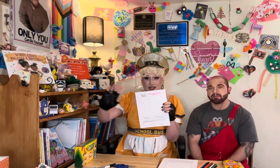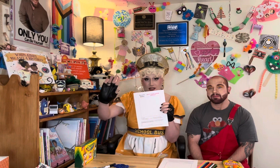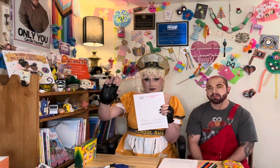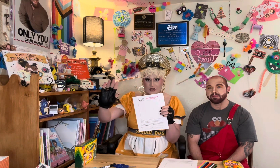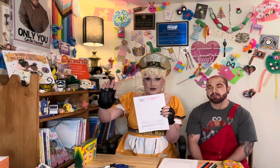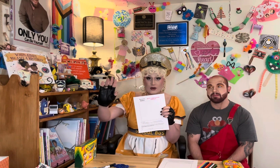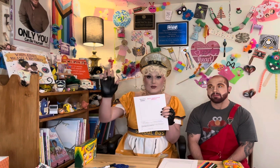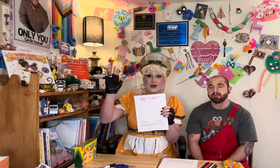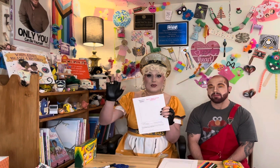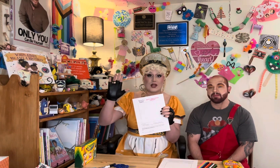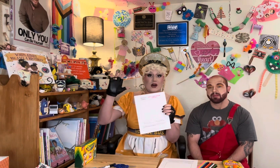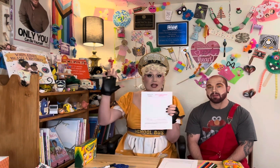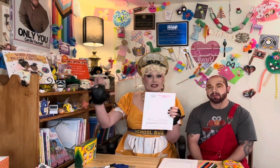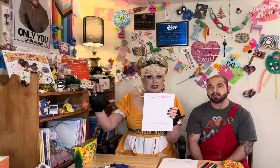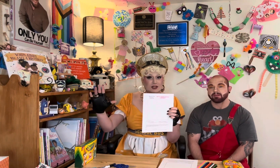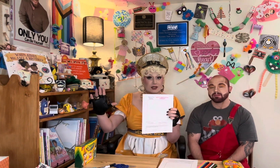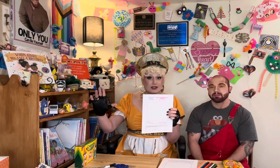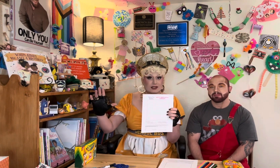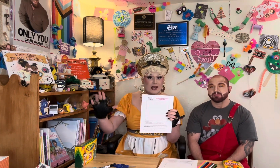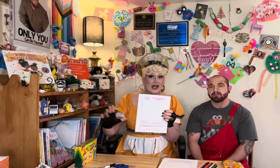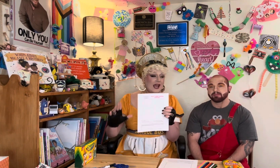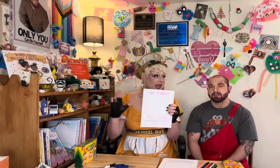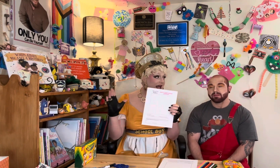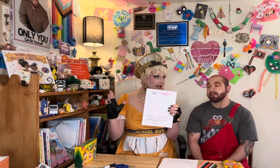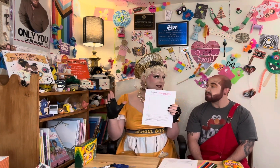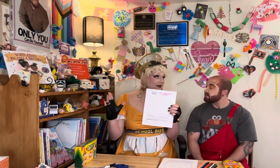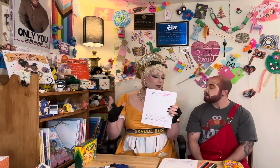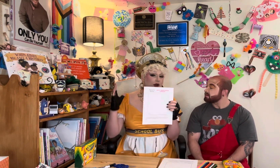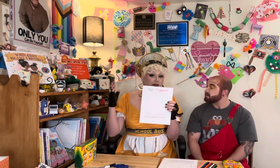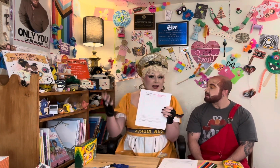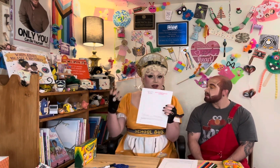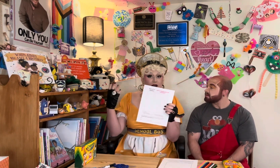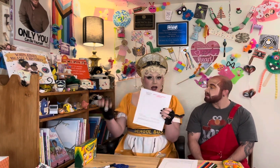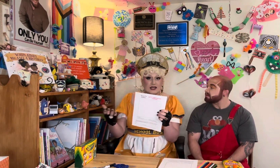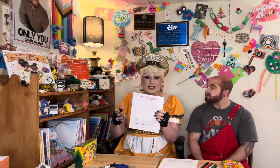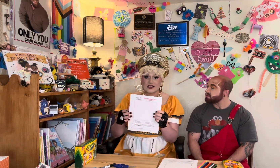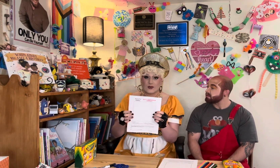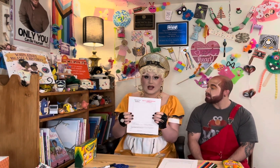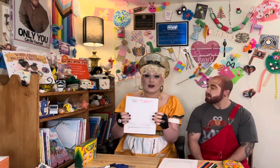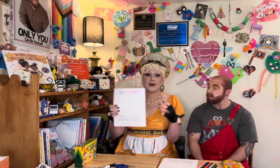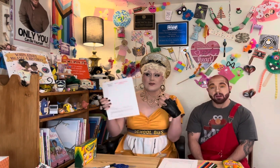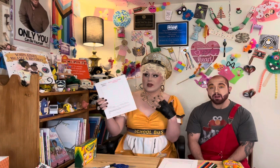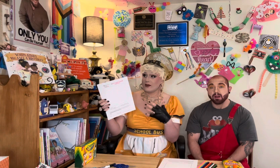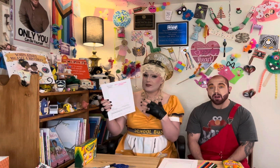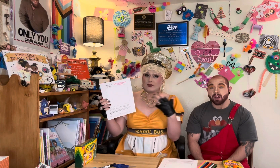into the computer, we can put it on a T-shirt and we're going to be having a contest where people